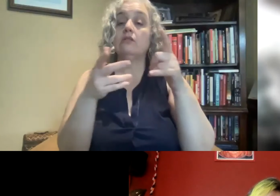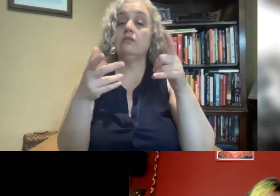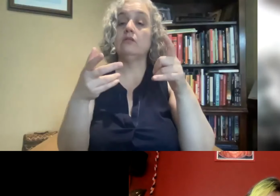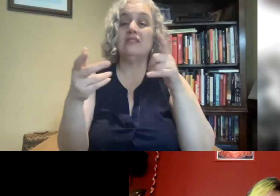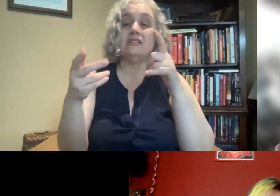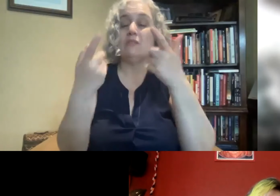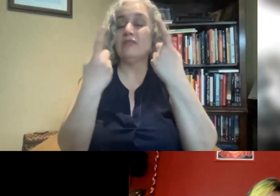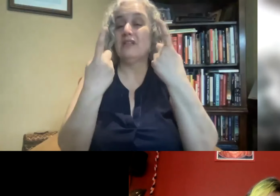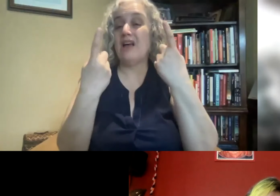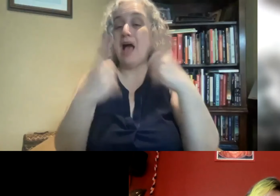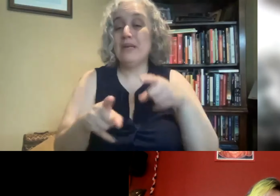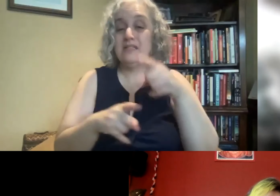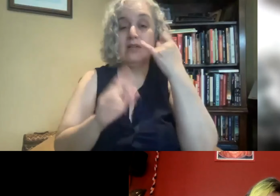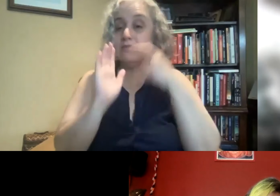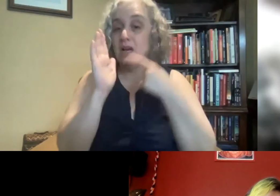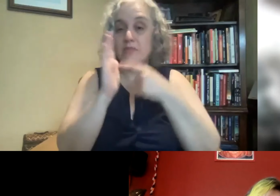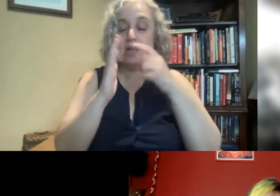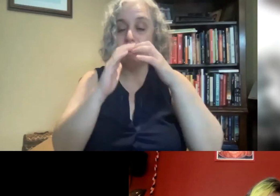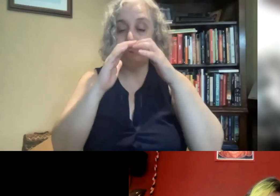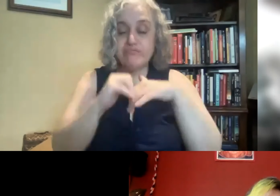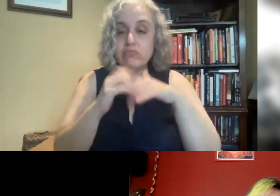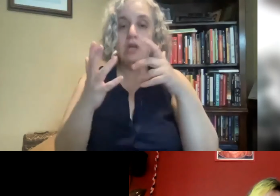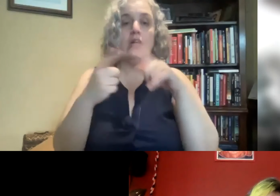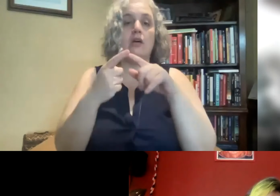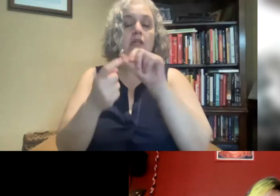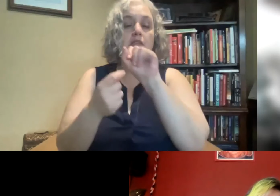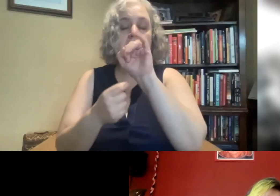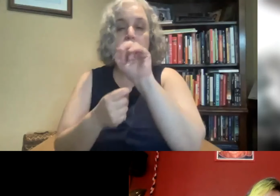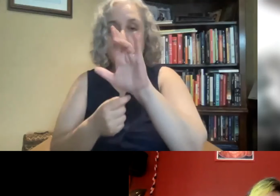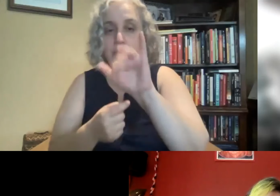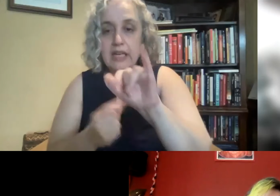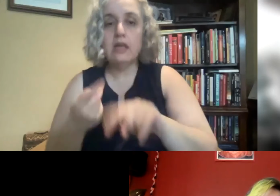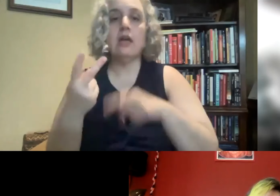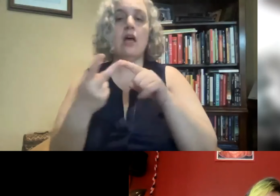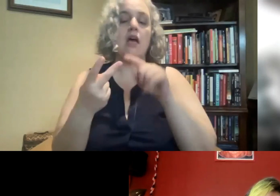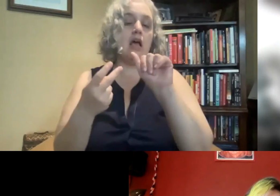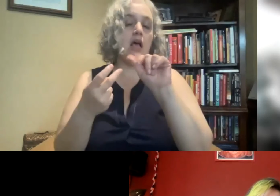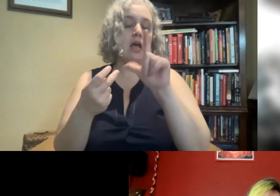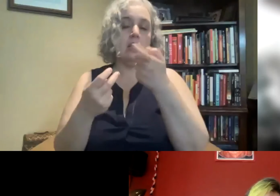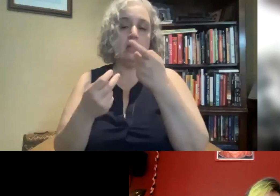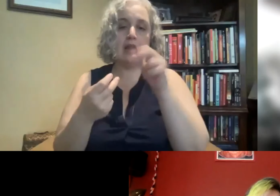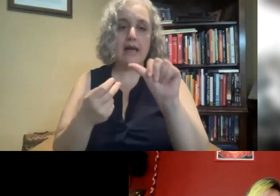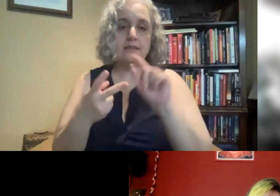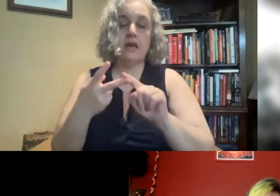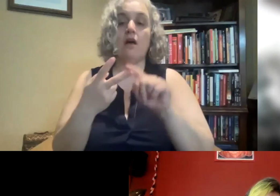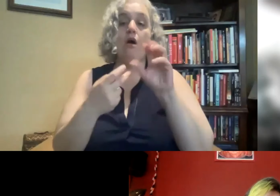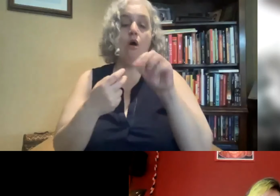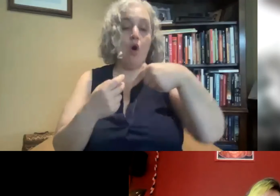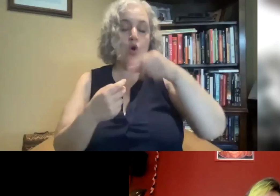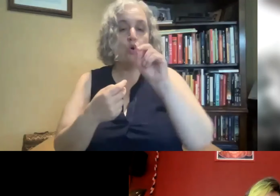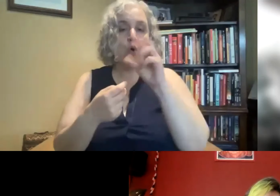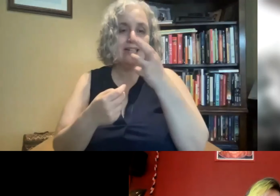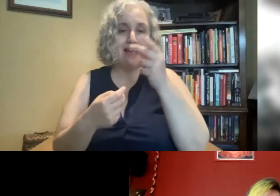whether it's Cortana or Siri or Alexa, coming up with really strange responses, are unable to come up with a response.